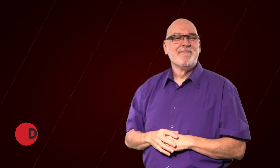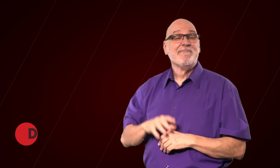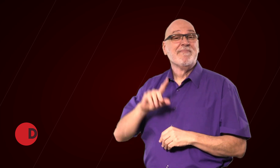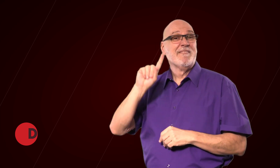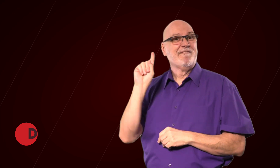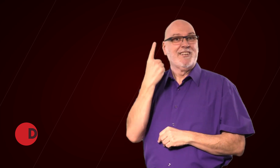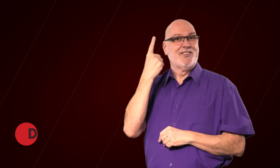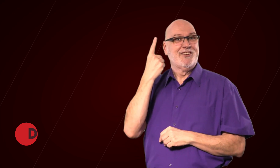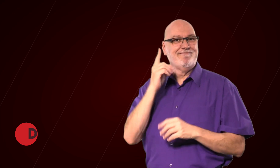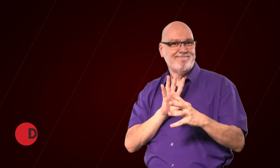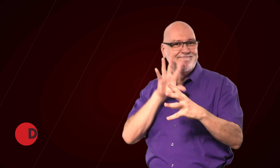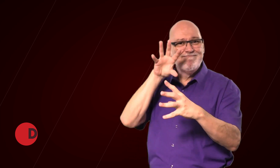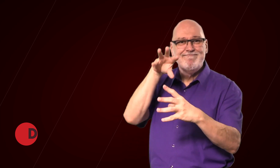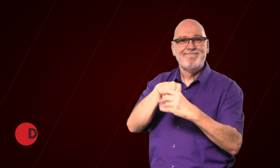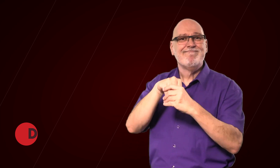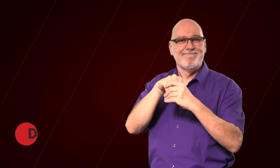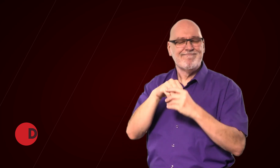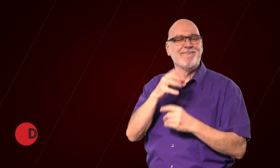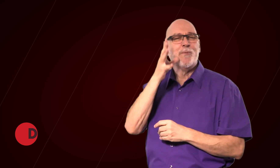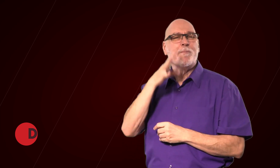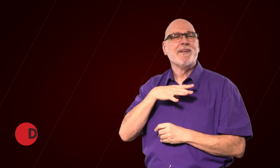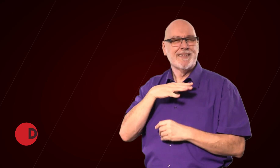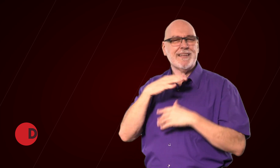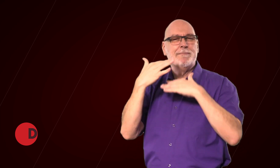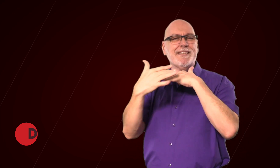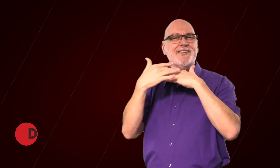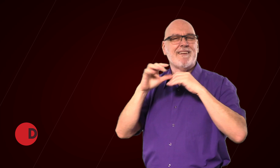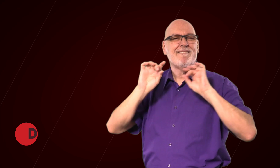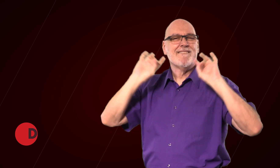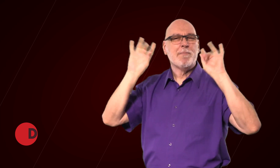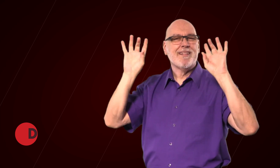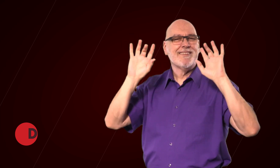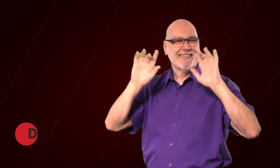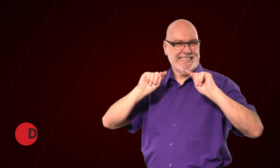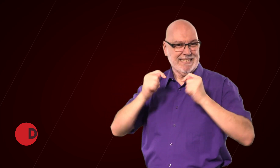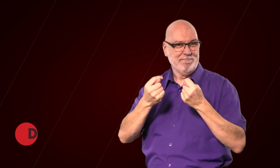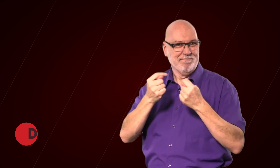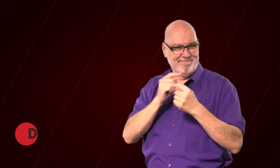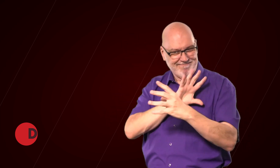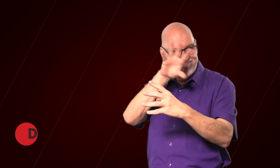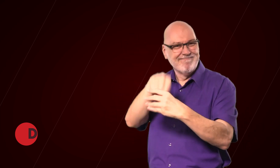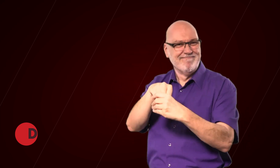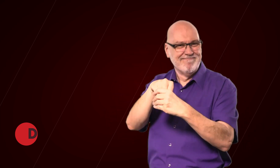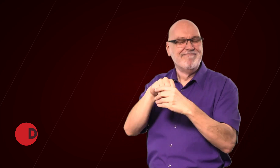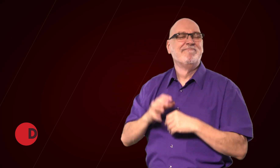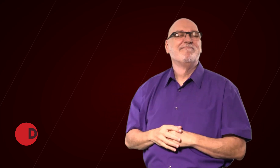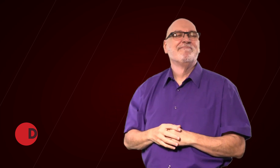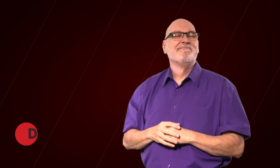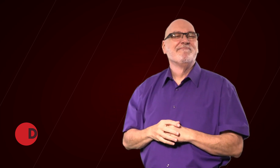1st participation of the Women's Beach Volleyball team in the Summer Deaflympics.